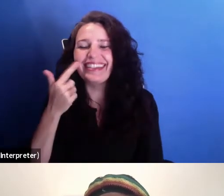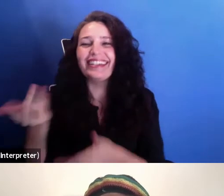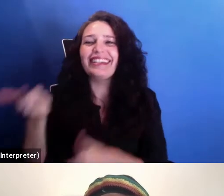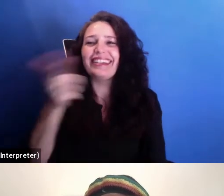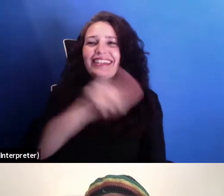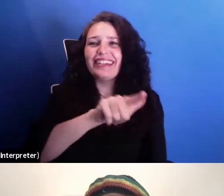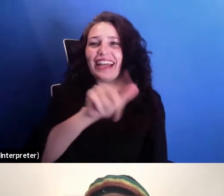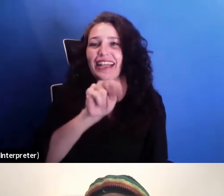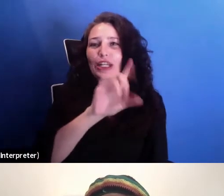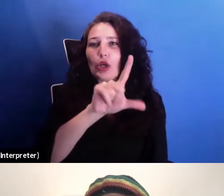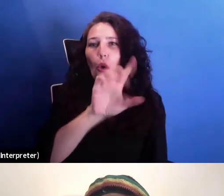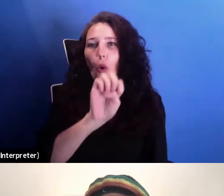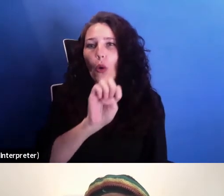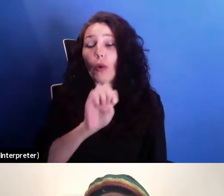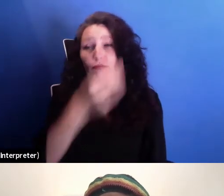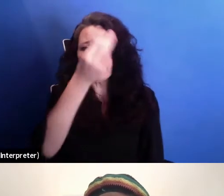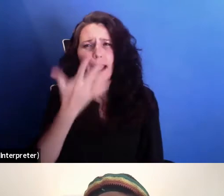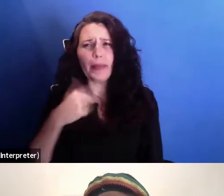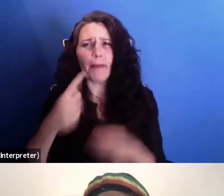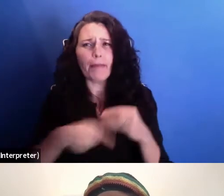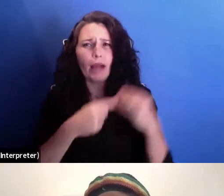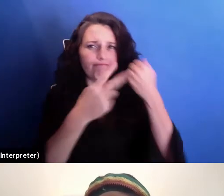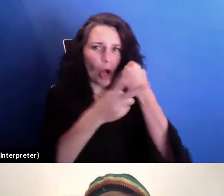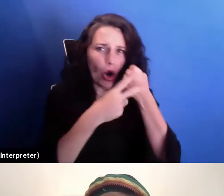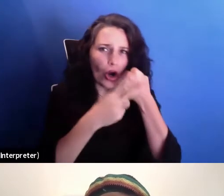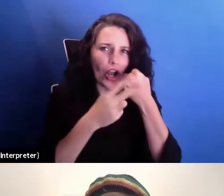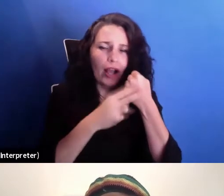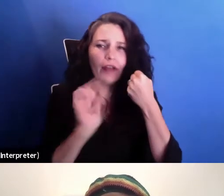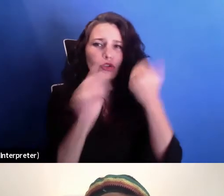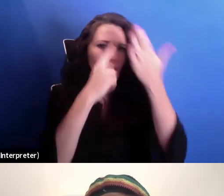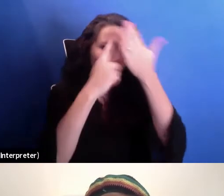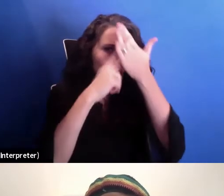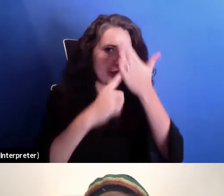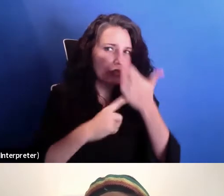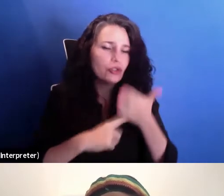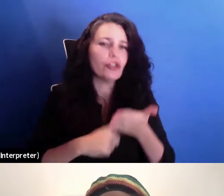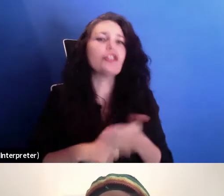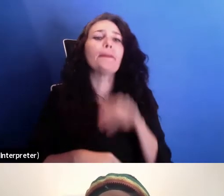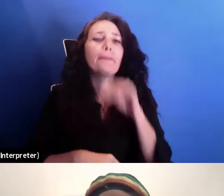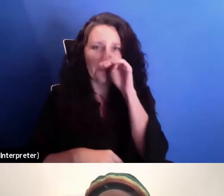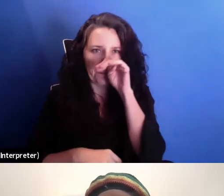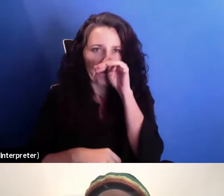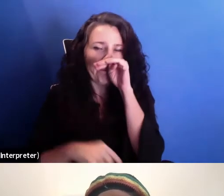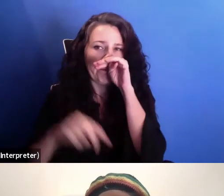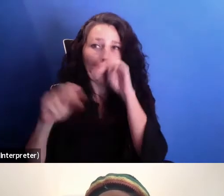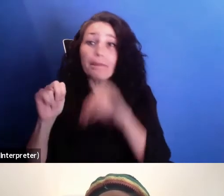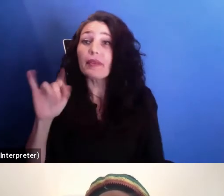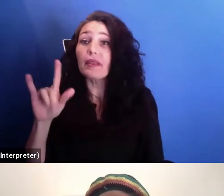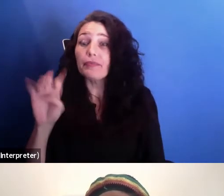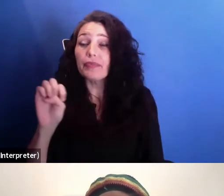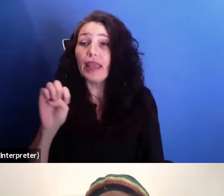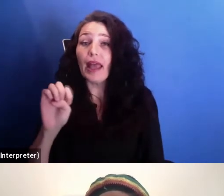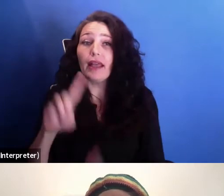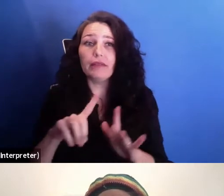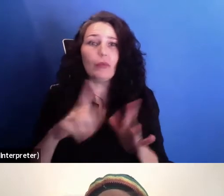and what you found. Well, initially, so we had these incredible photographs that people like councilor had taken,